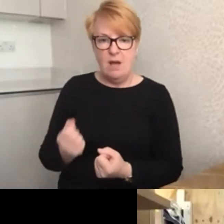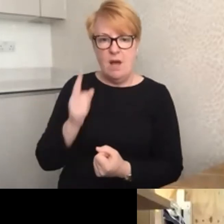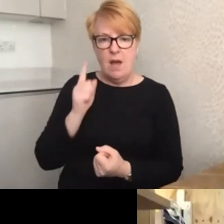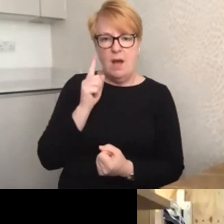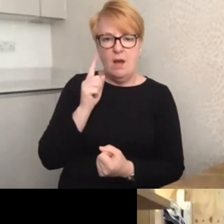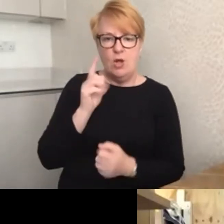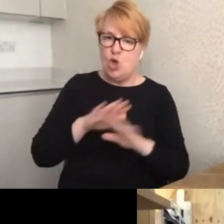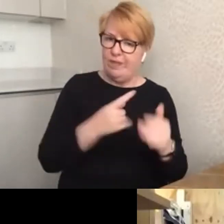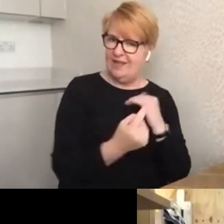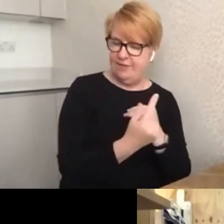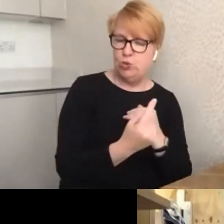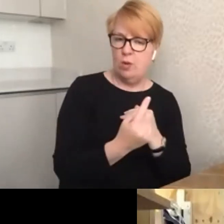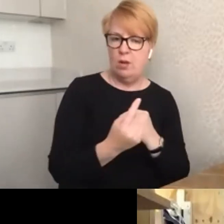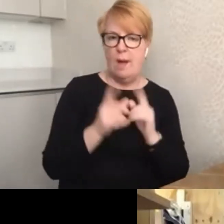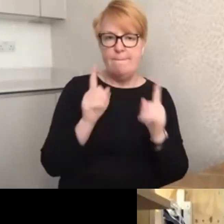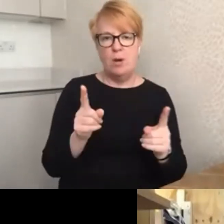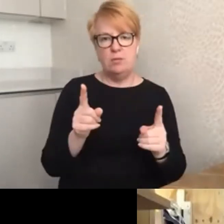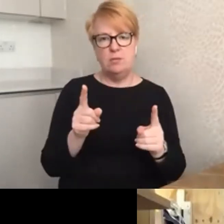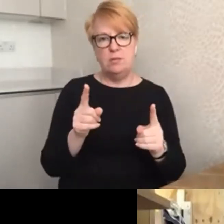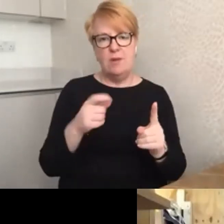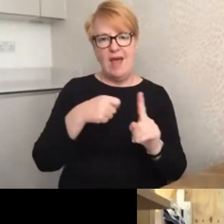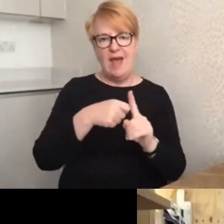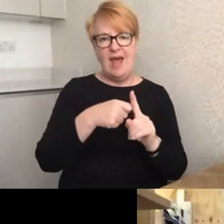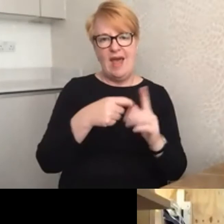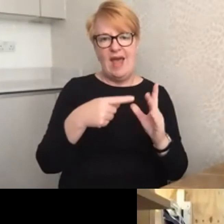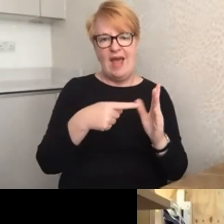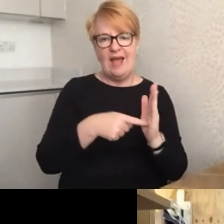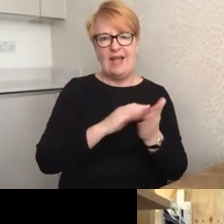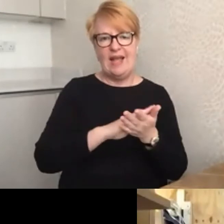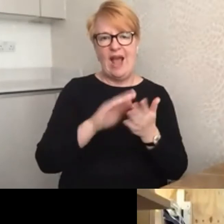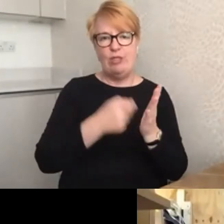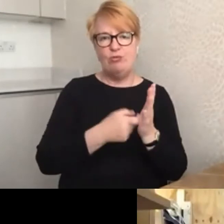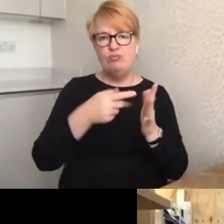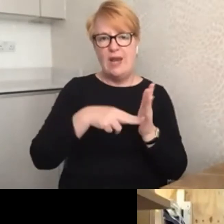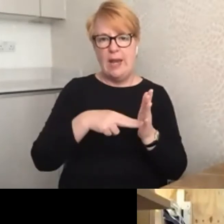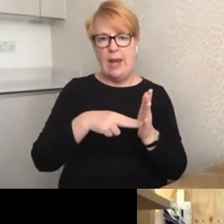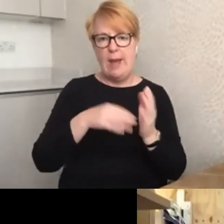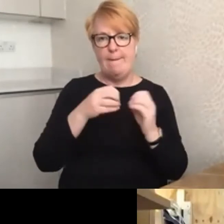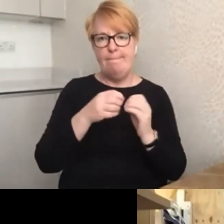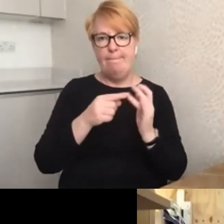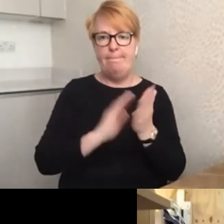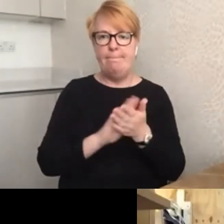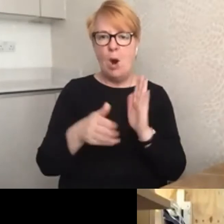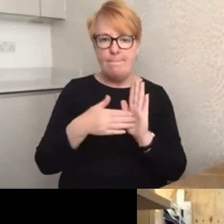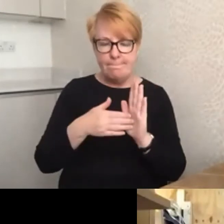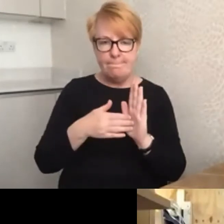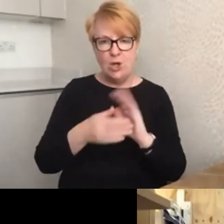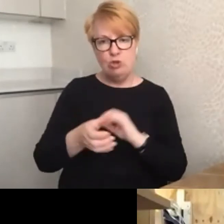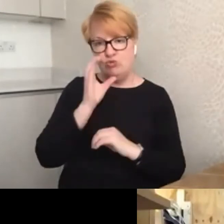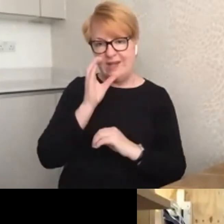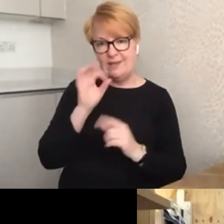I mean, you know, Kathrin Böhm, doing ‘Company Drinks’ was supported by a commissioning agency to do that she doesn't do on her own.